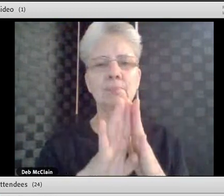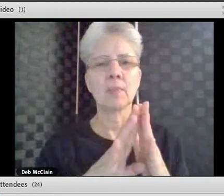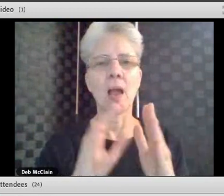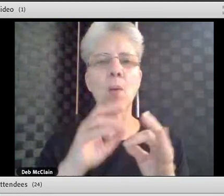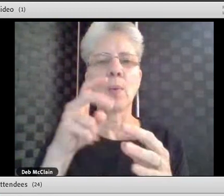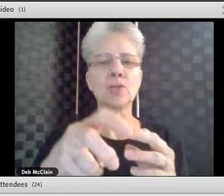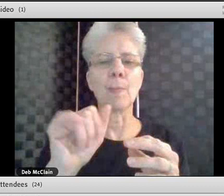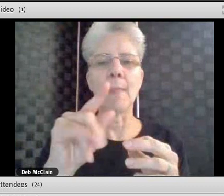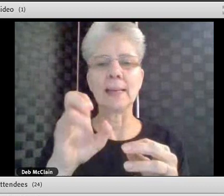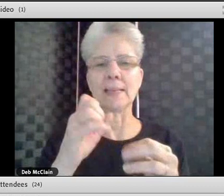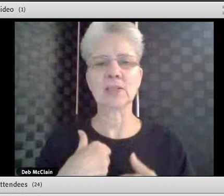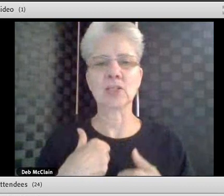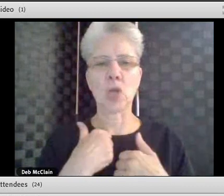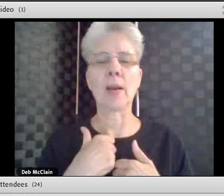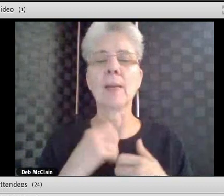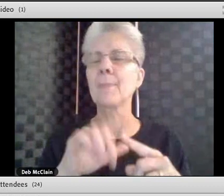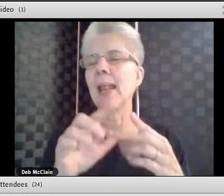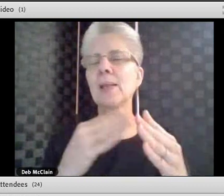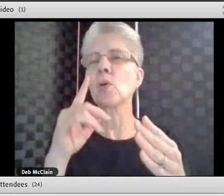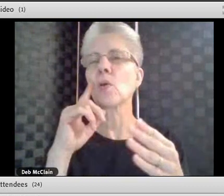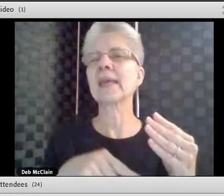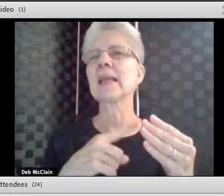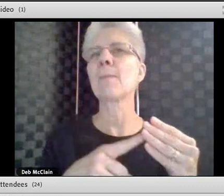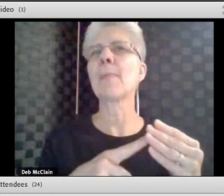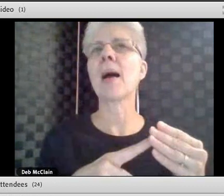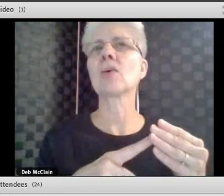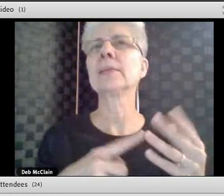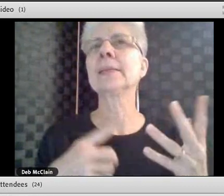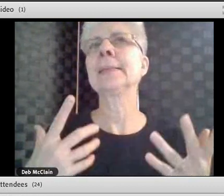drafting these -- Sorry, I went ahead to maintenance. Sorry, I didn't mean to do that.